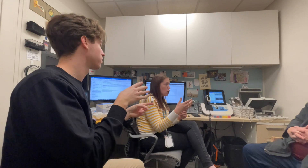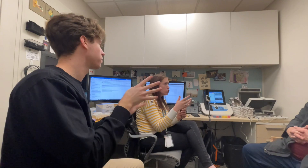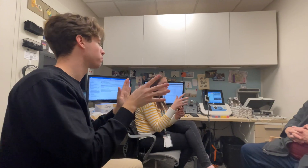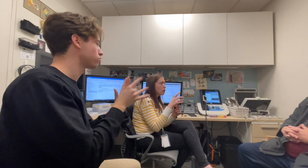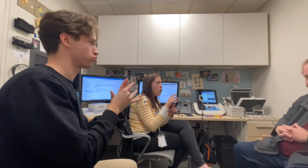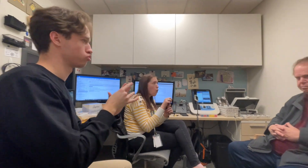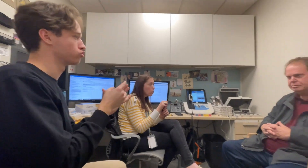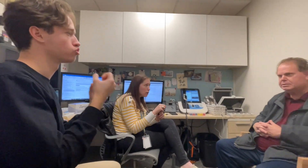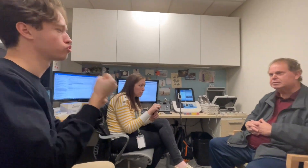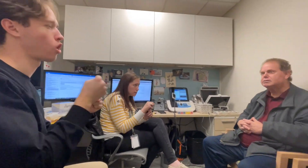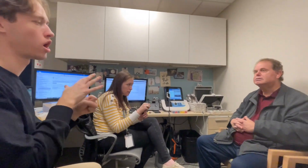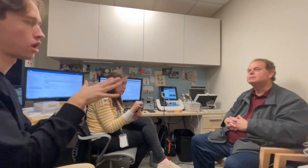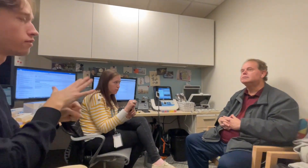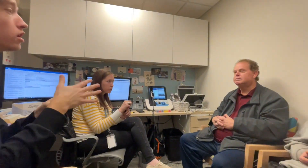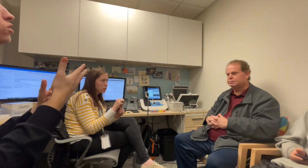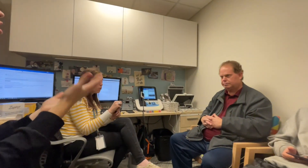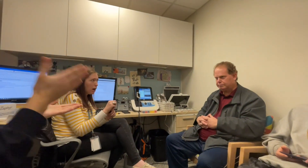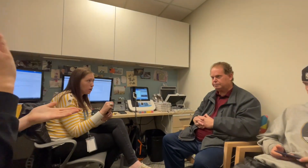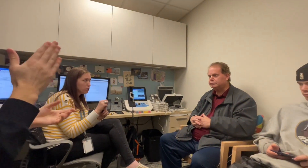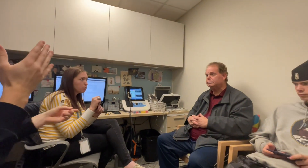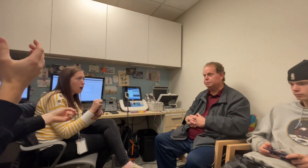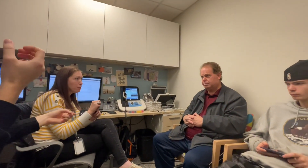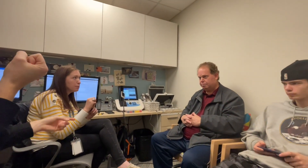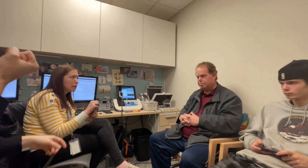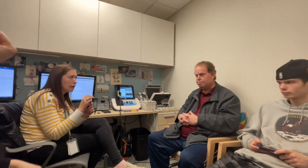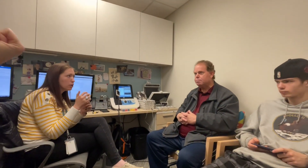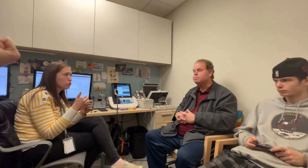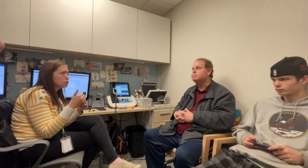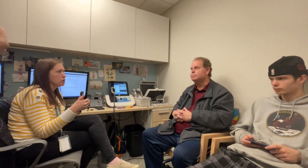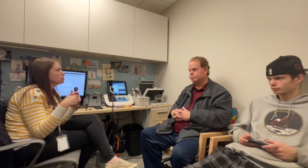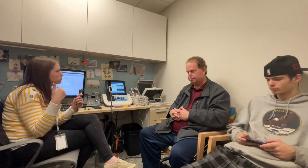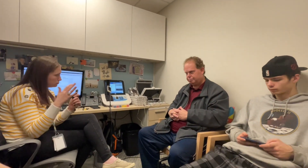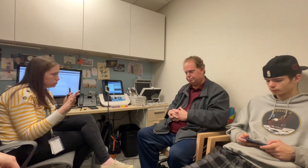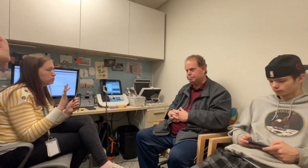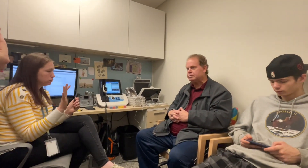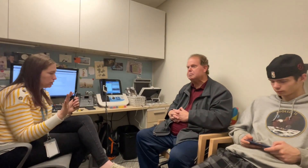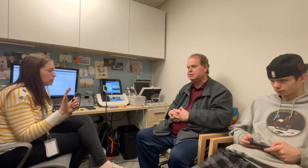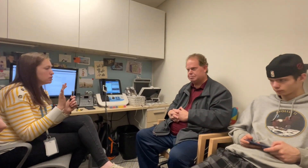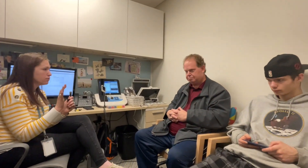so we're going to hold on to this for a little while but you probably can't use it at least for